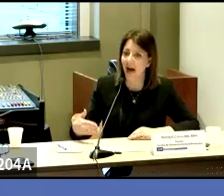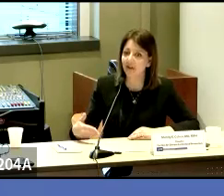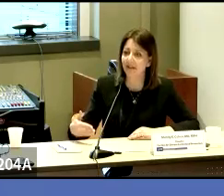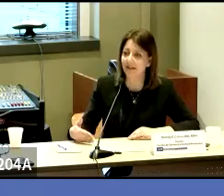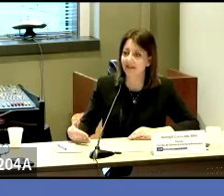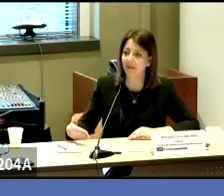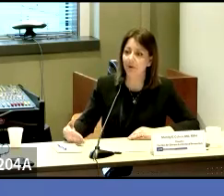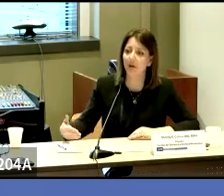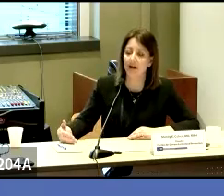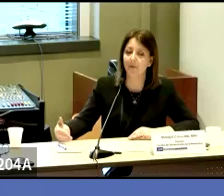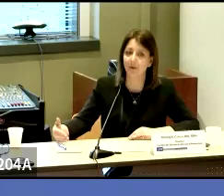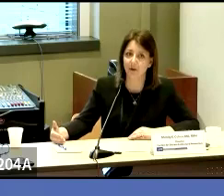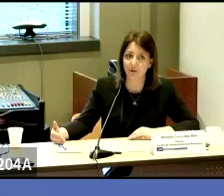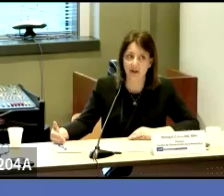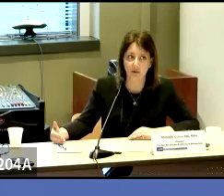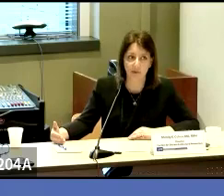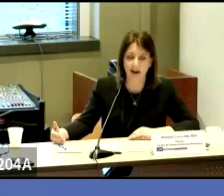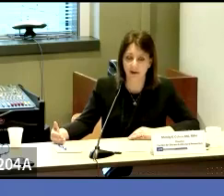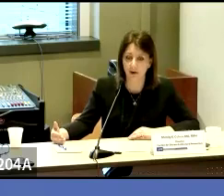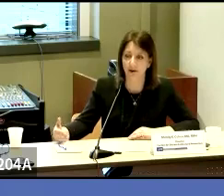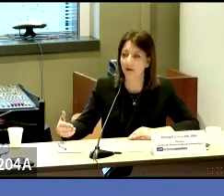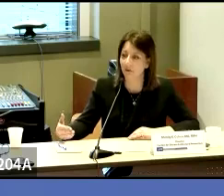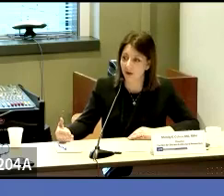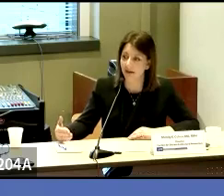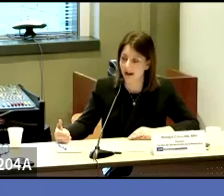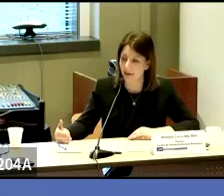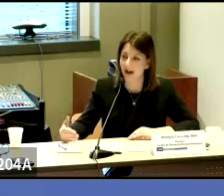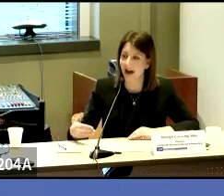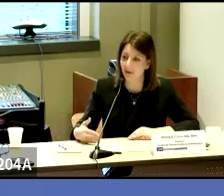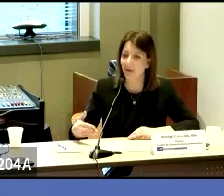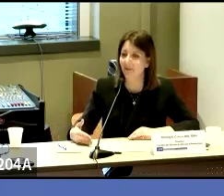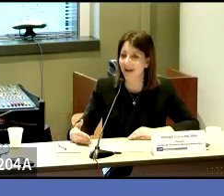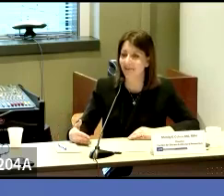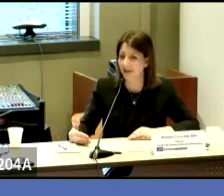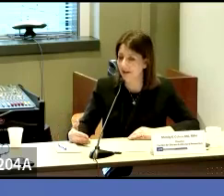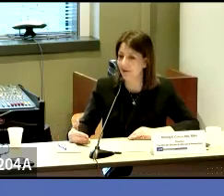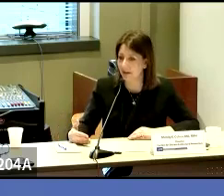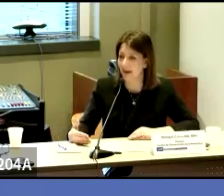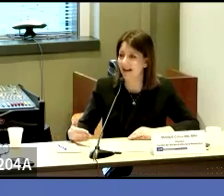How is CDC working for you in your backyard right now, how are we making meaningful impact